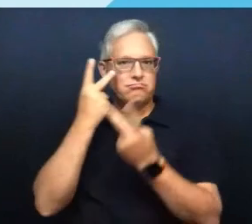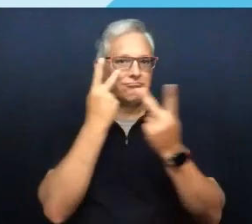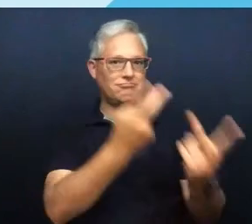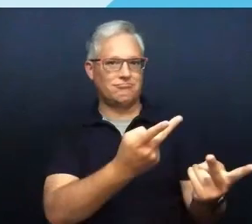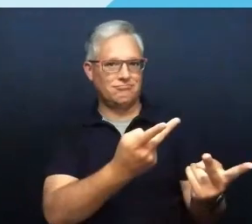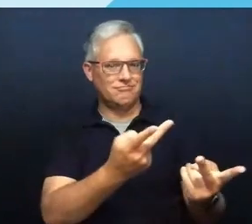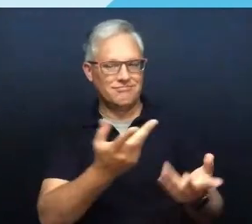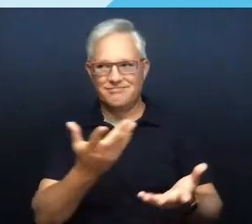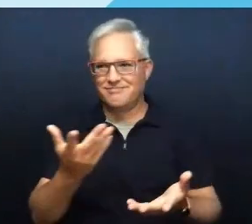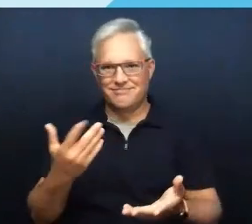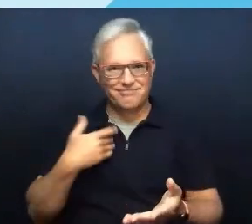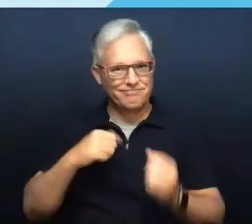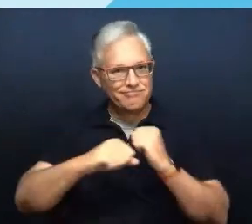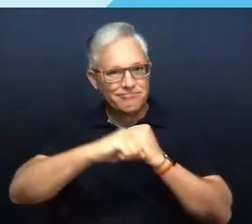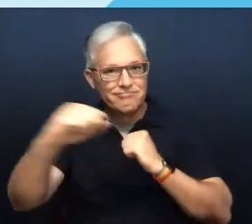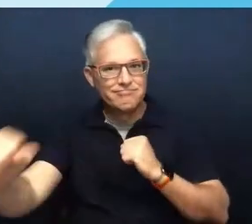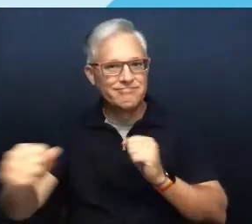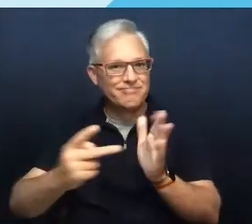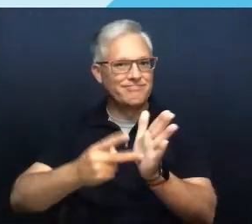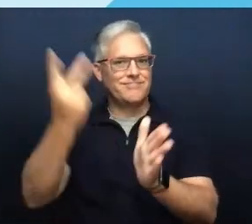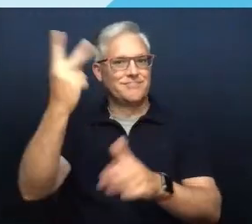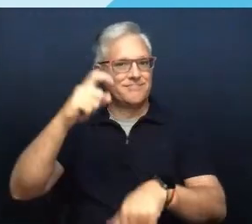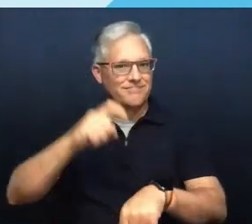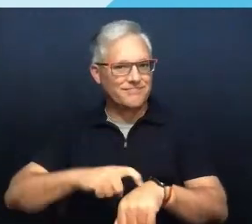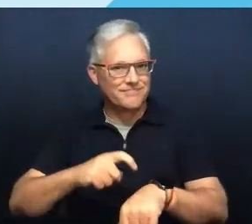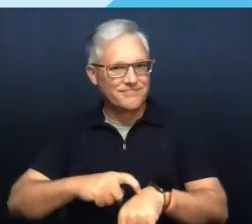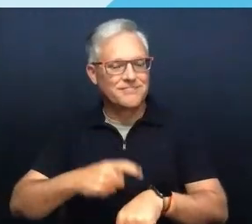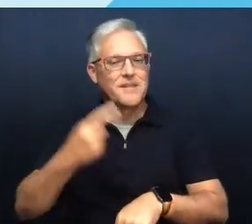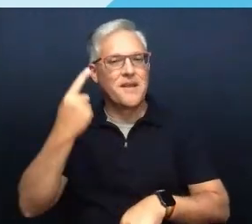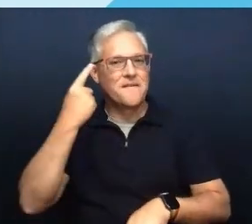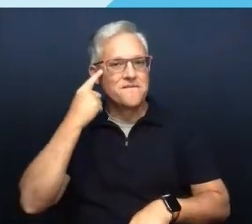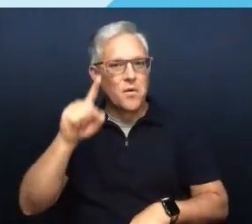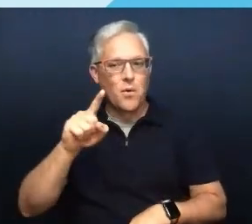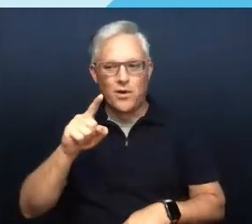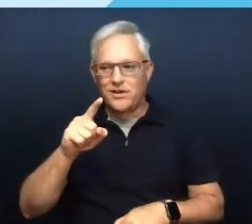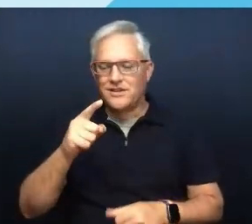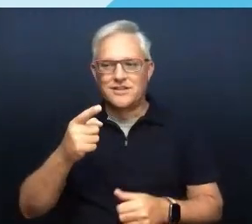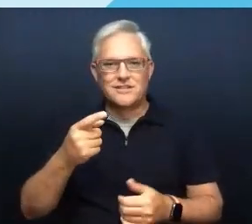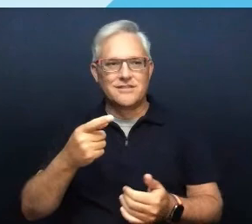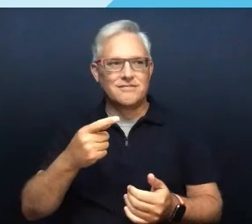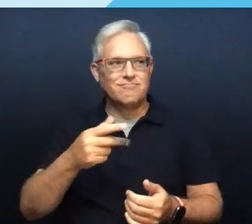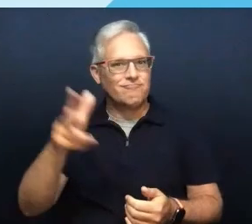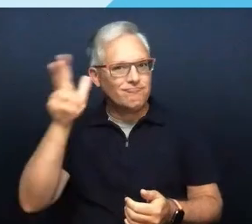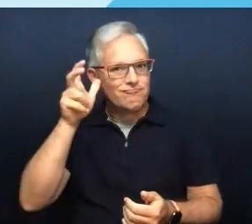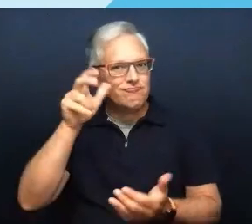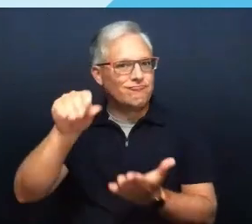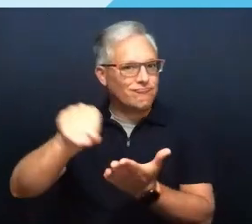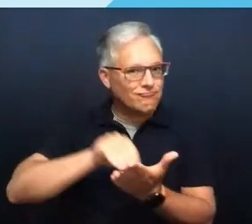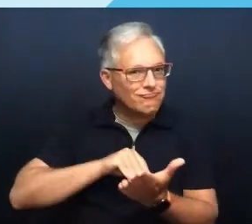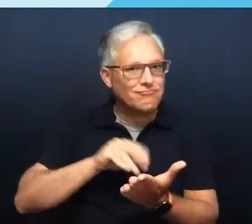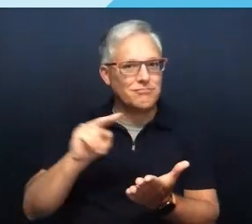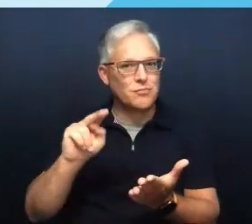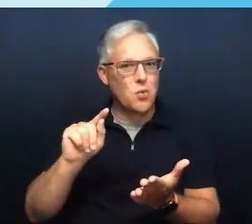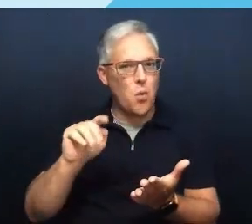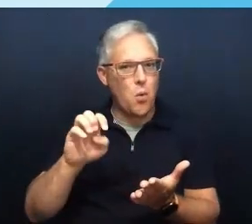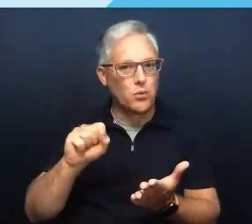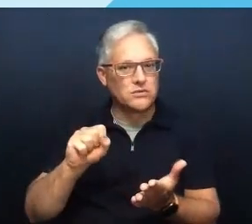to actually gather the material and take notes than anybody else. It made it a lot of work for me at university.